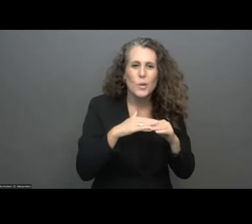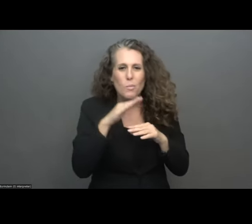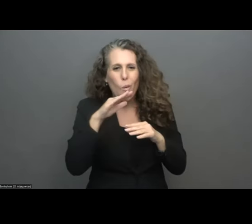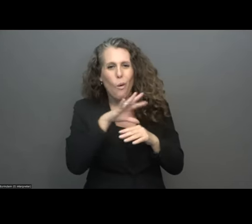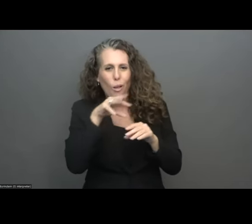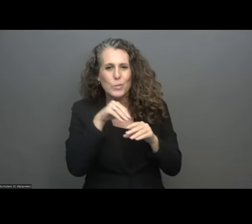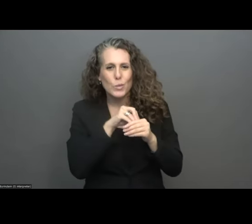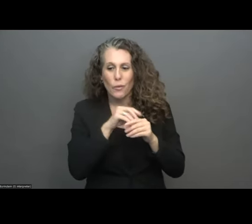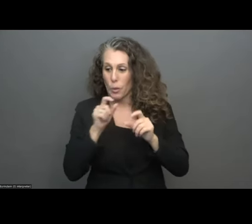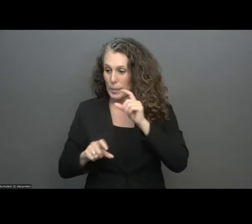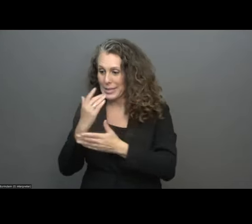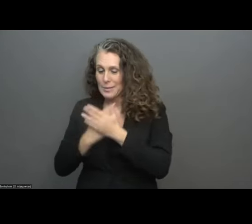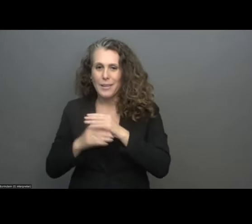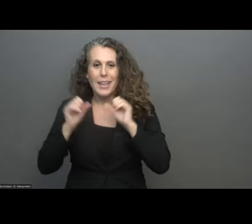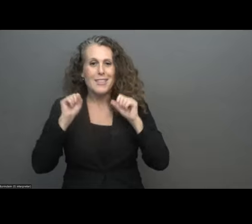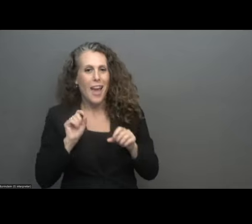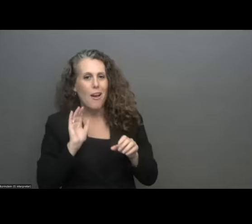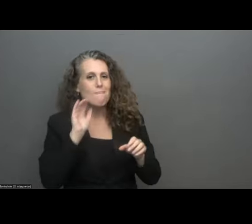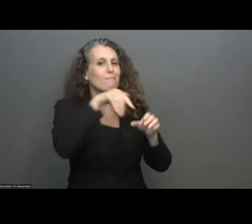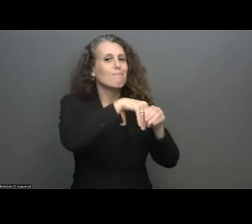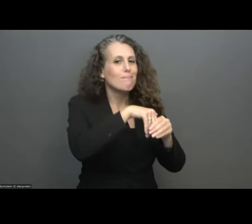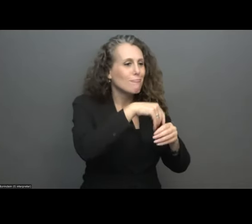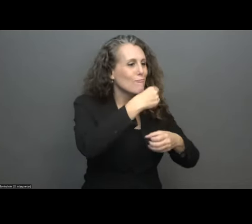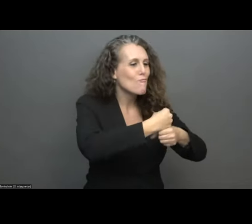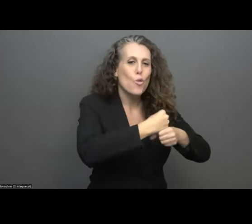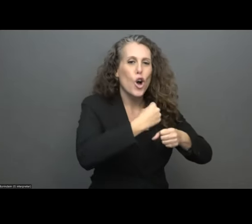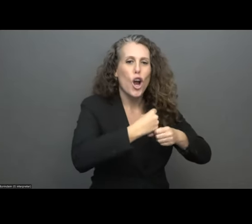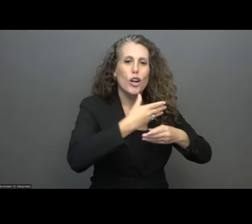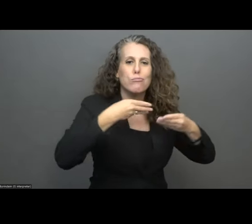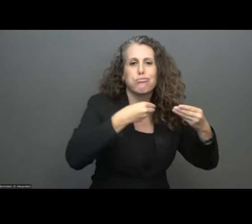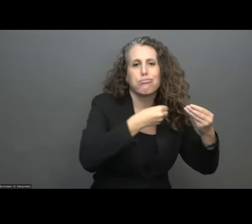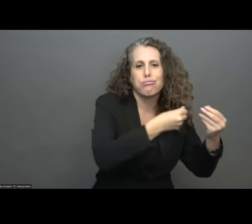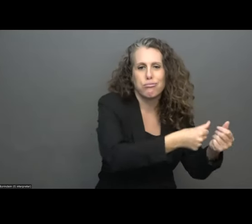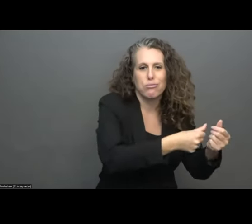gap Saturnalia permit the synergy alternative add filter. 70 is a contributing editor be